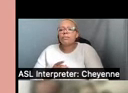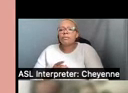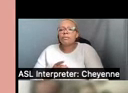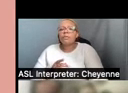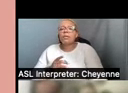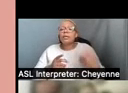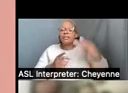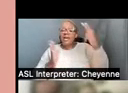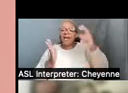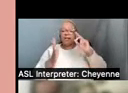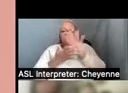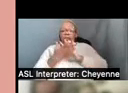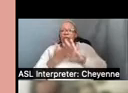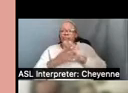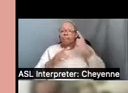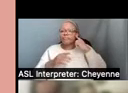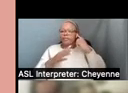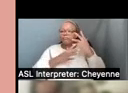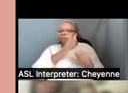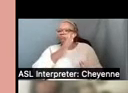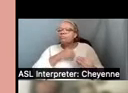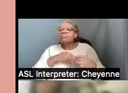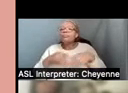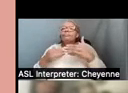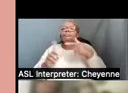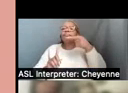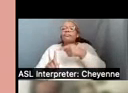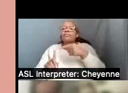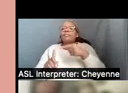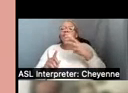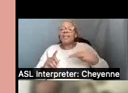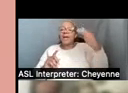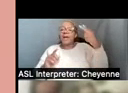Entire written portion of the application are an opportunity for you to tell the review --